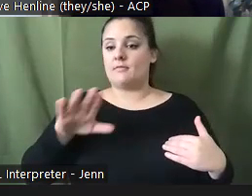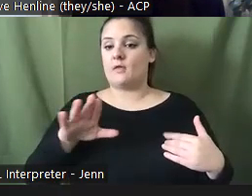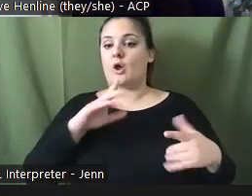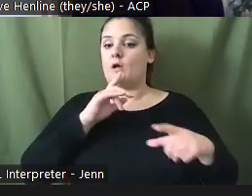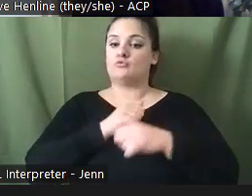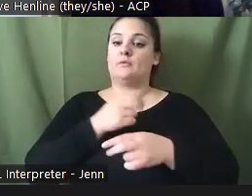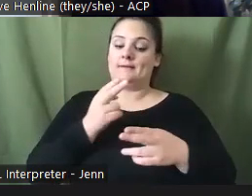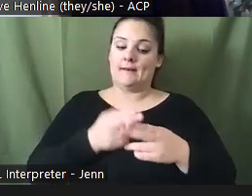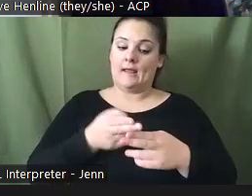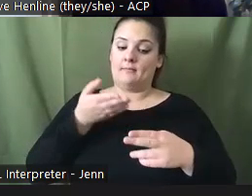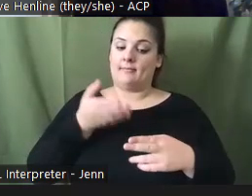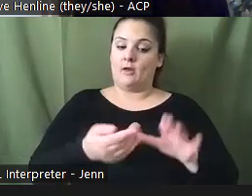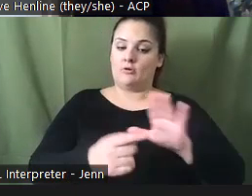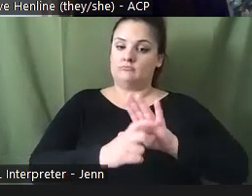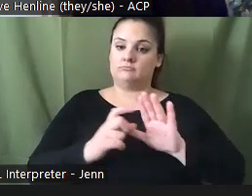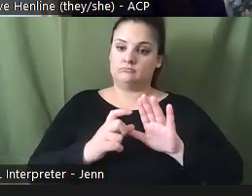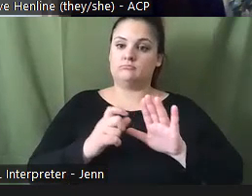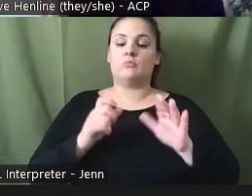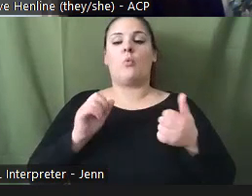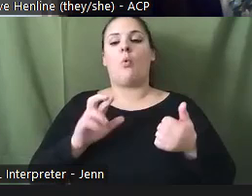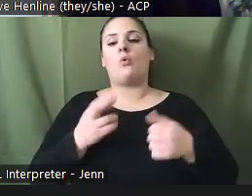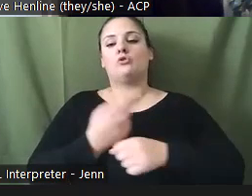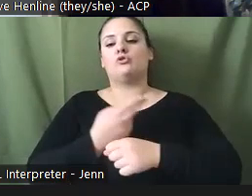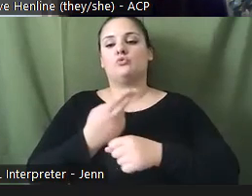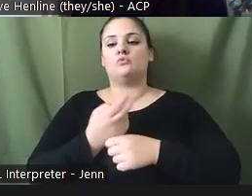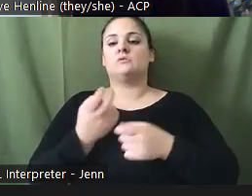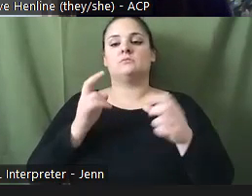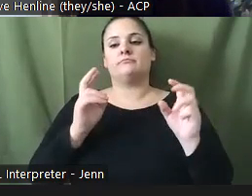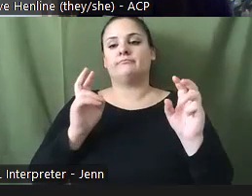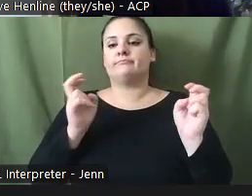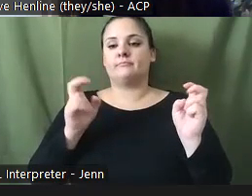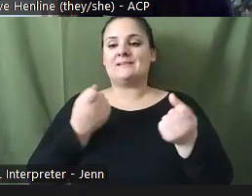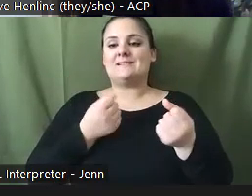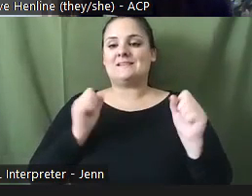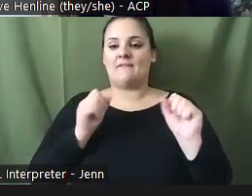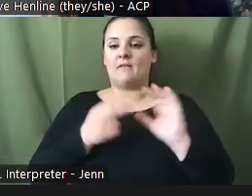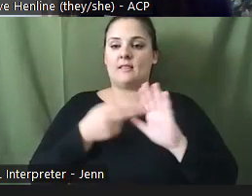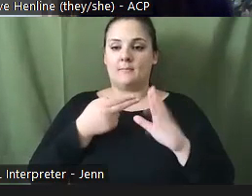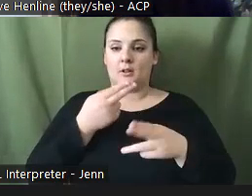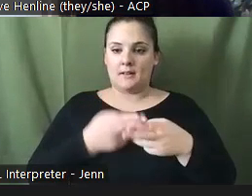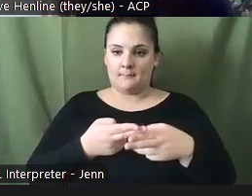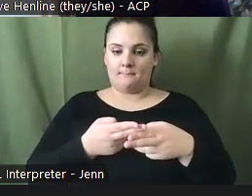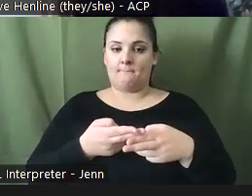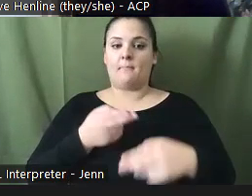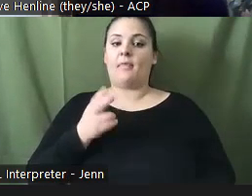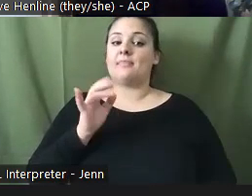name reflected, or they can use a safe label name. The safe label name is optional and it's just an